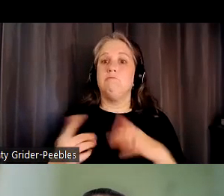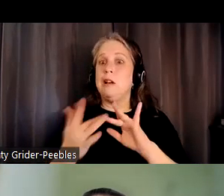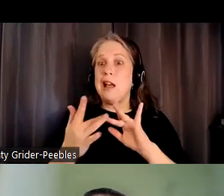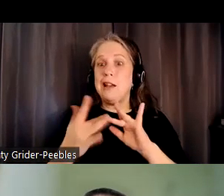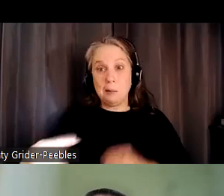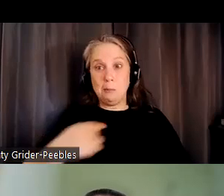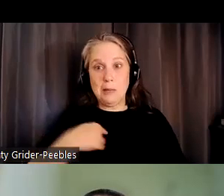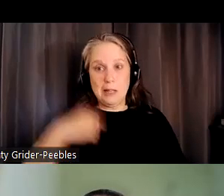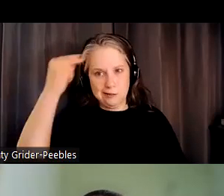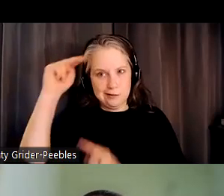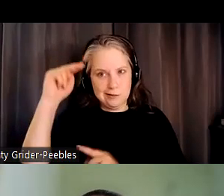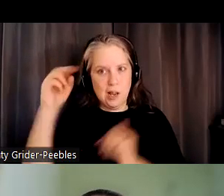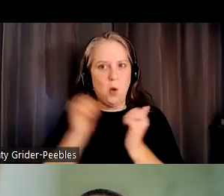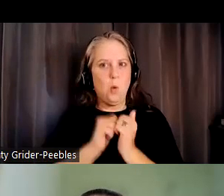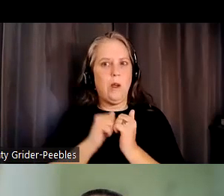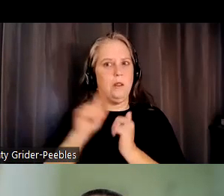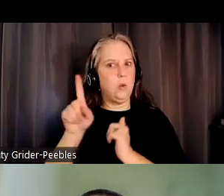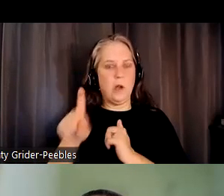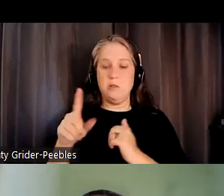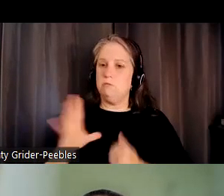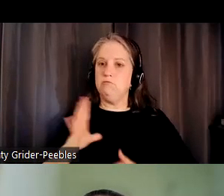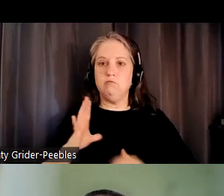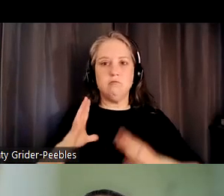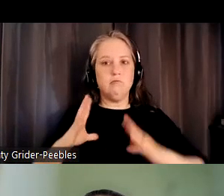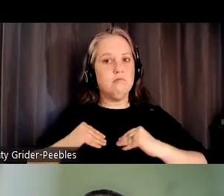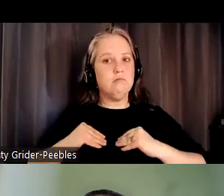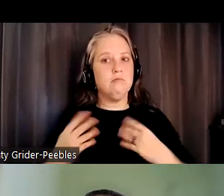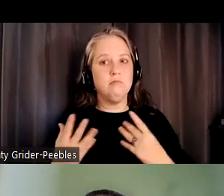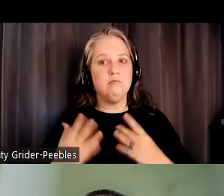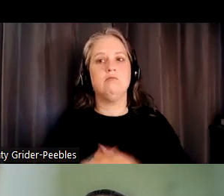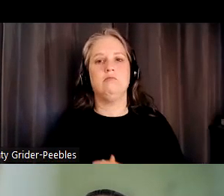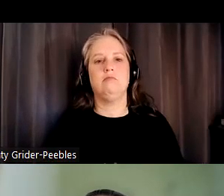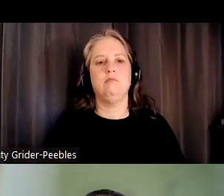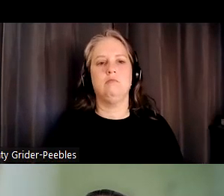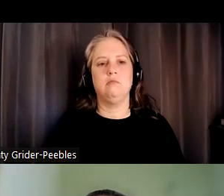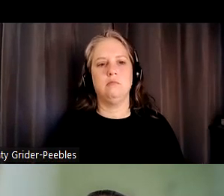Natalie: Absolutely.